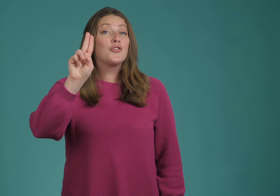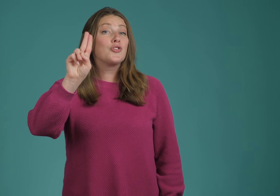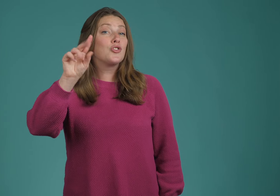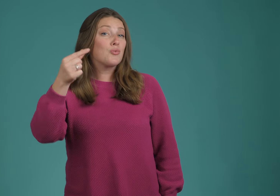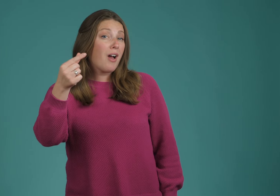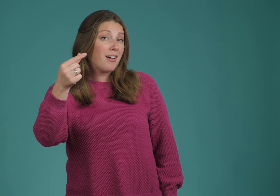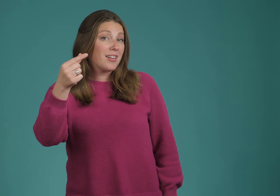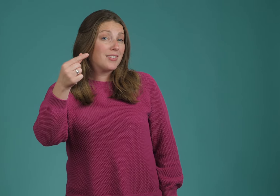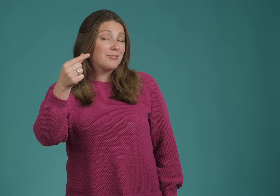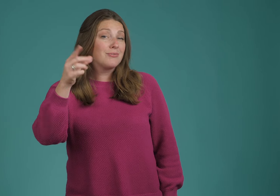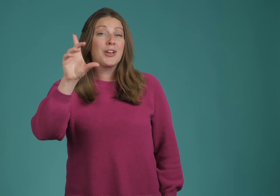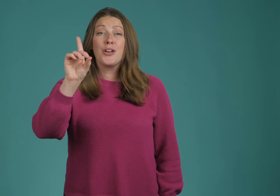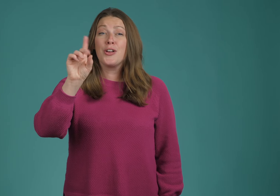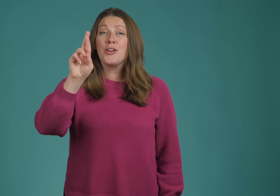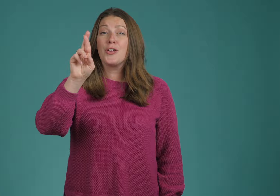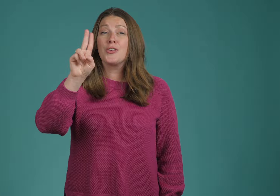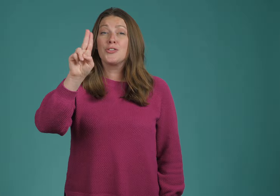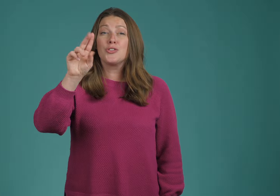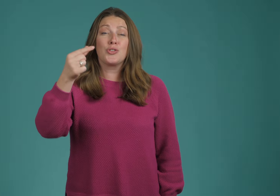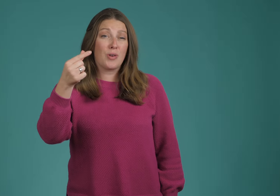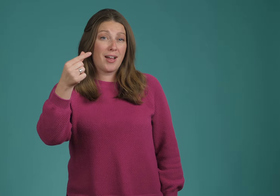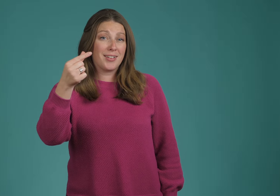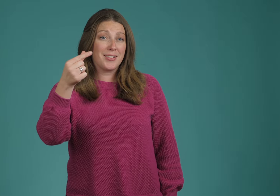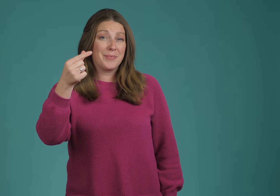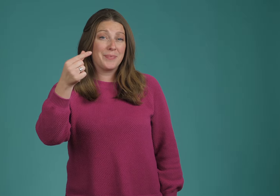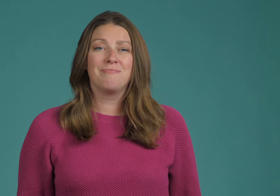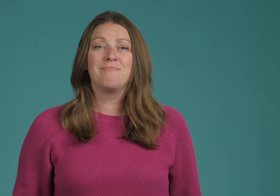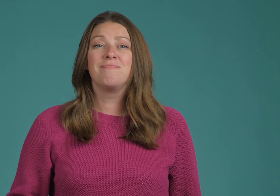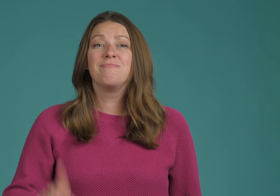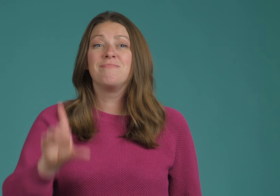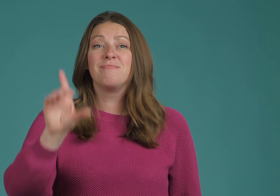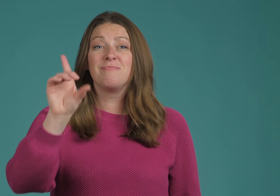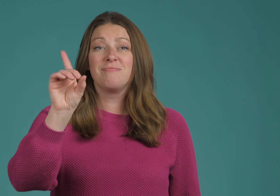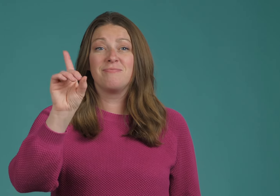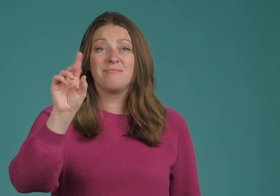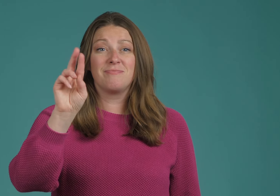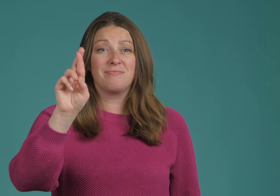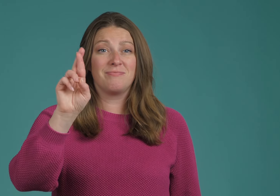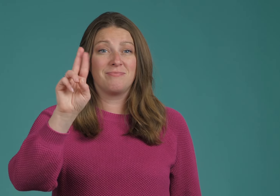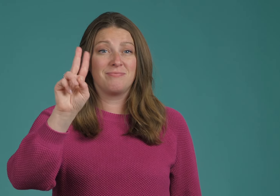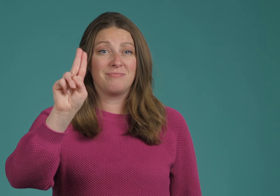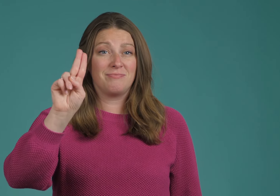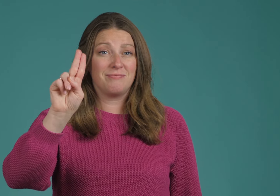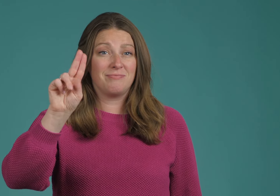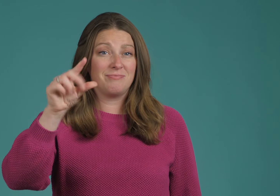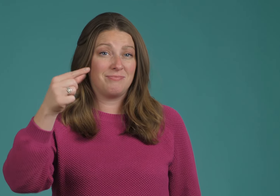Drug. Drug. Drugs can come in many different forms,